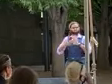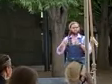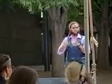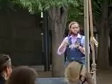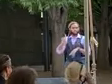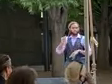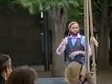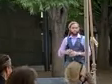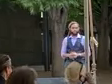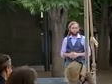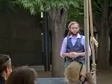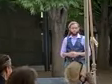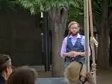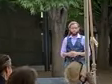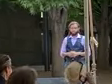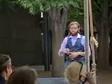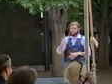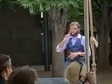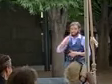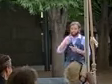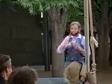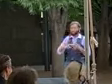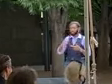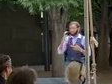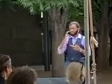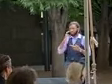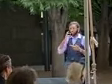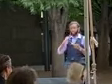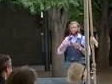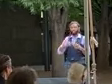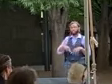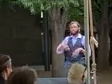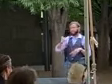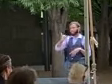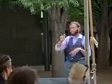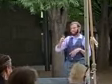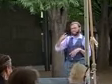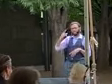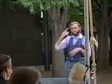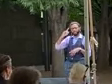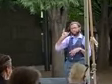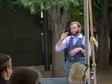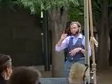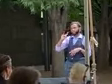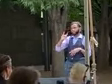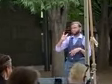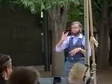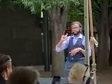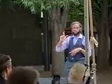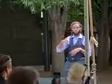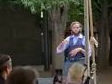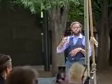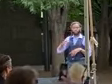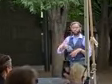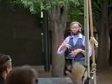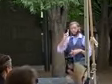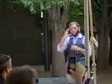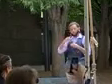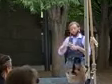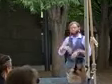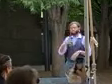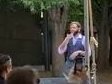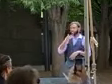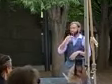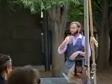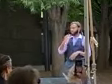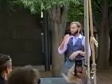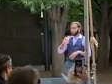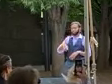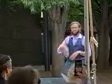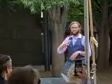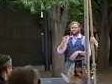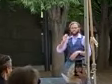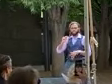Deafness, blindness, intellectual disability, autism, cerebral palsy, diabetes, HIV, multiple sclerosis, and the list goes on.